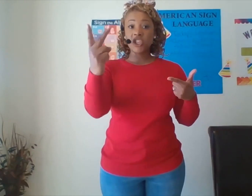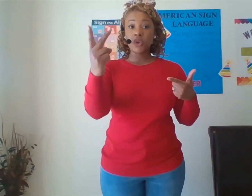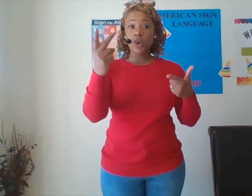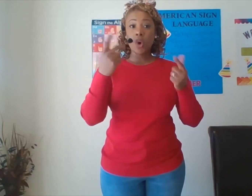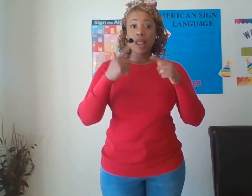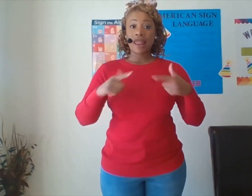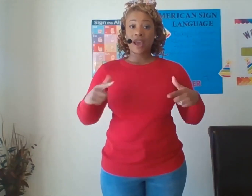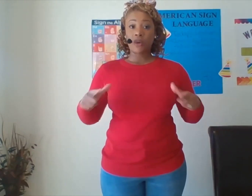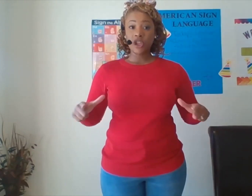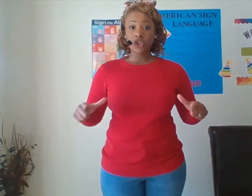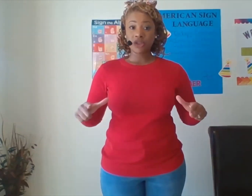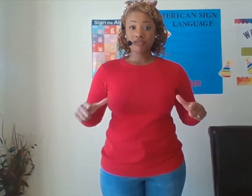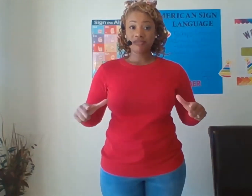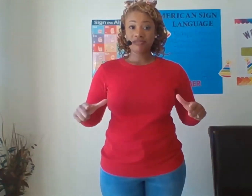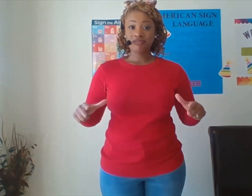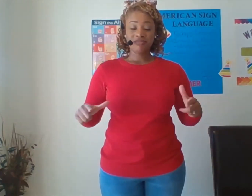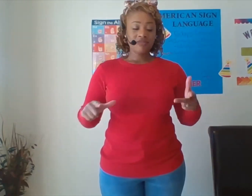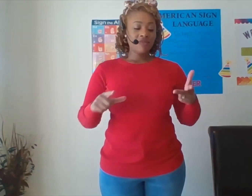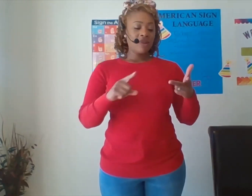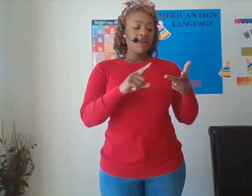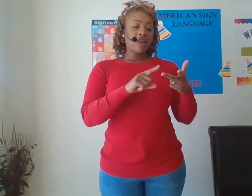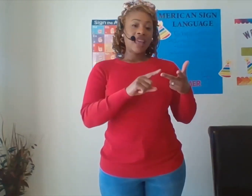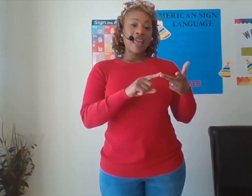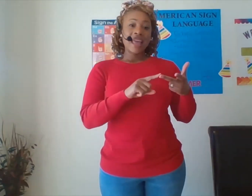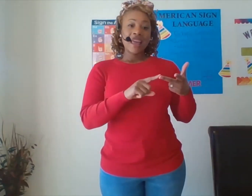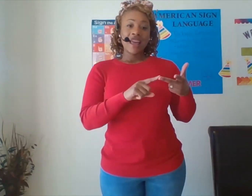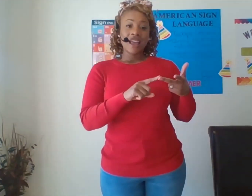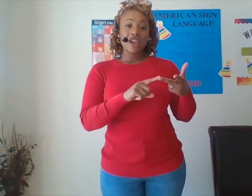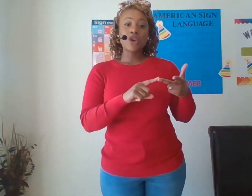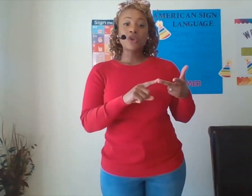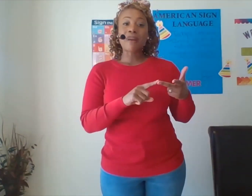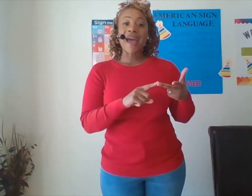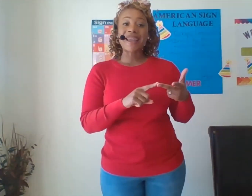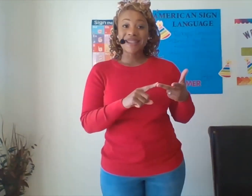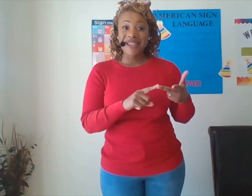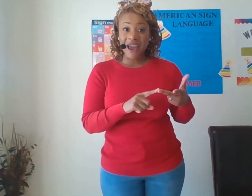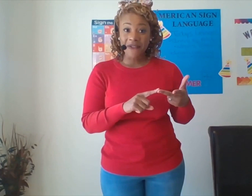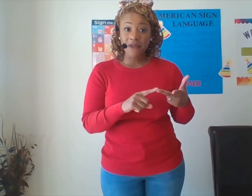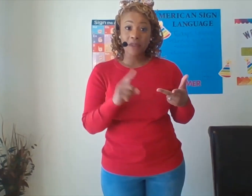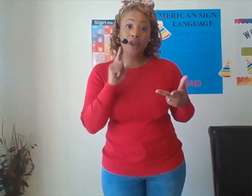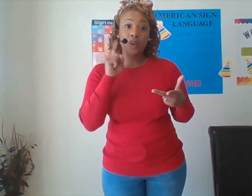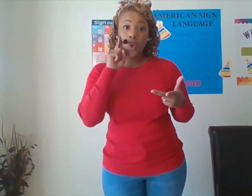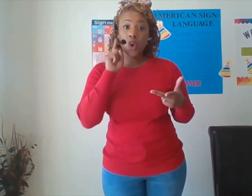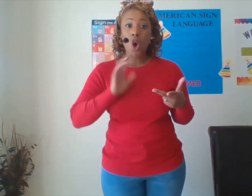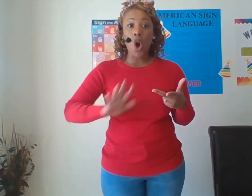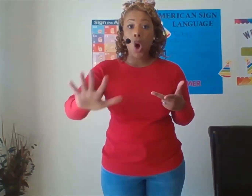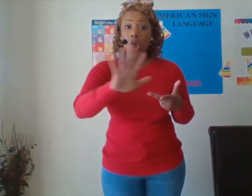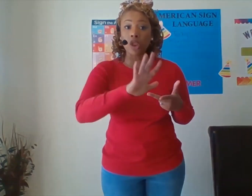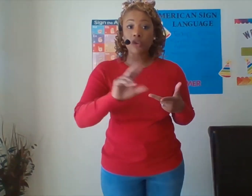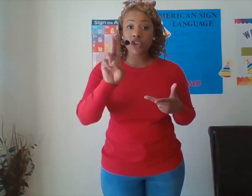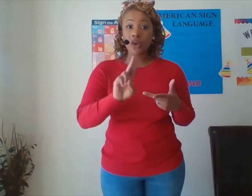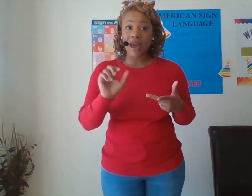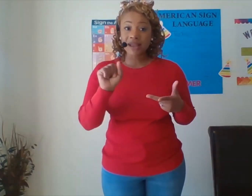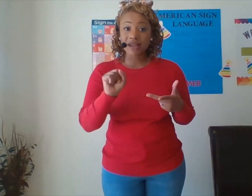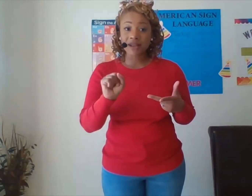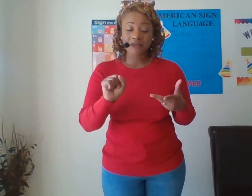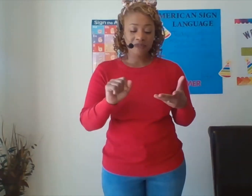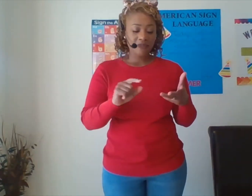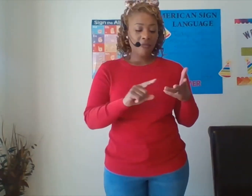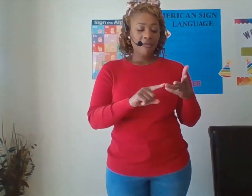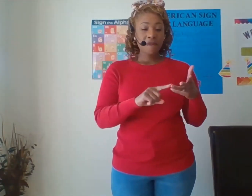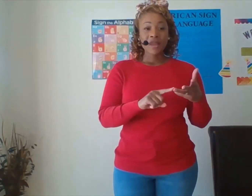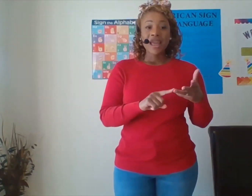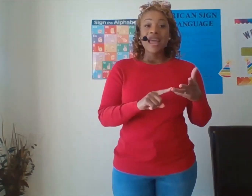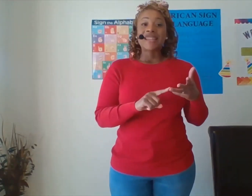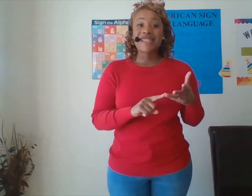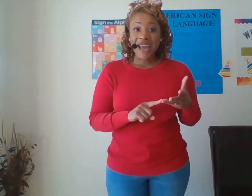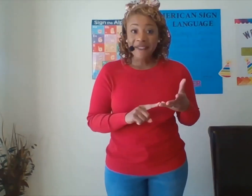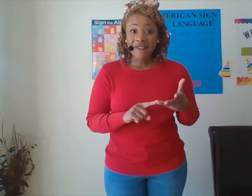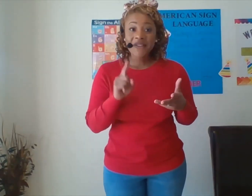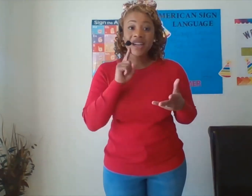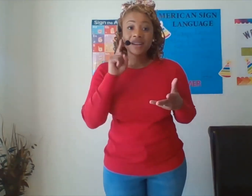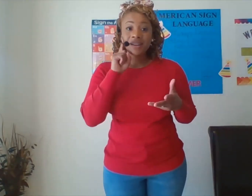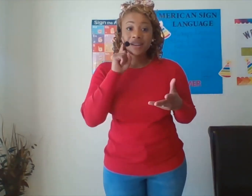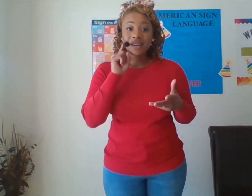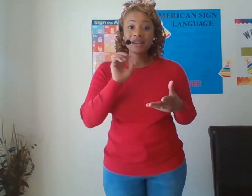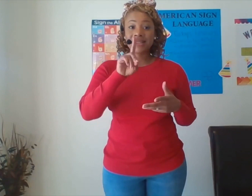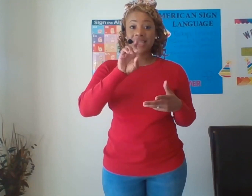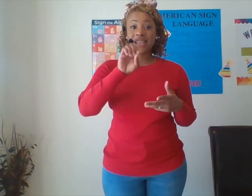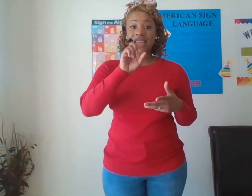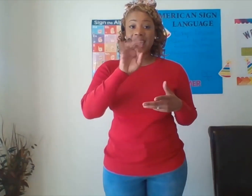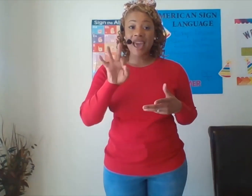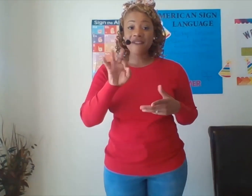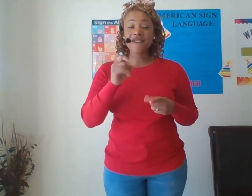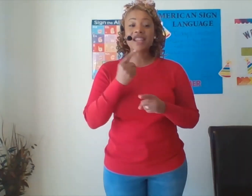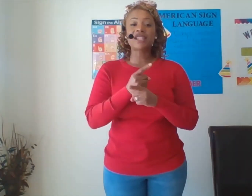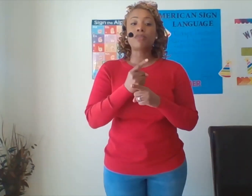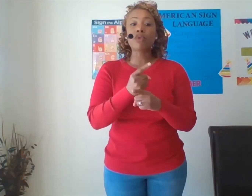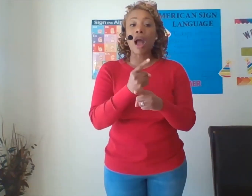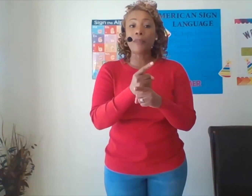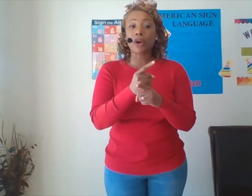language used by deaf people all over the u.s. deaf (D-E-A-F) is the proper